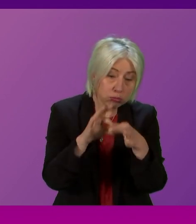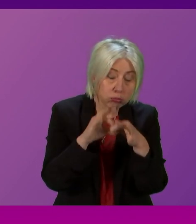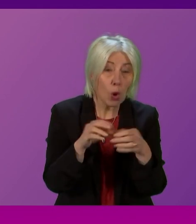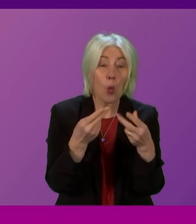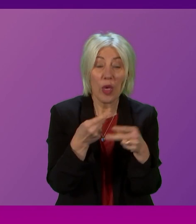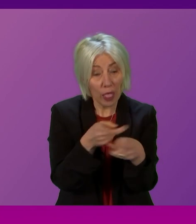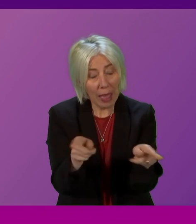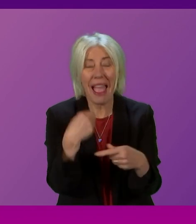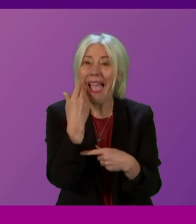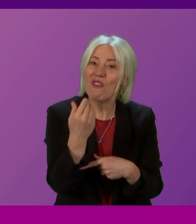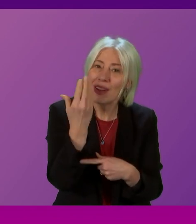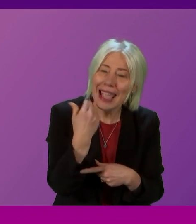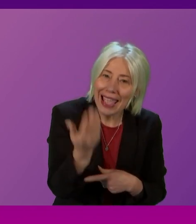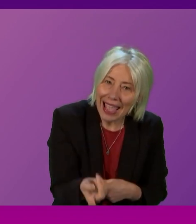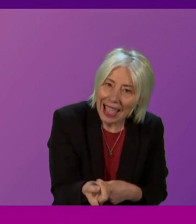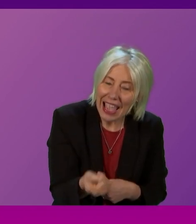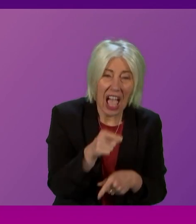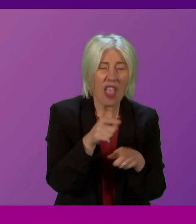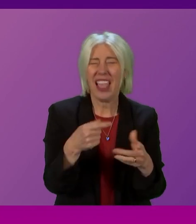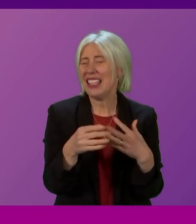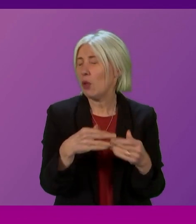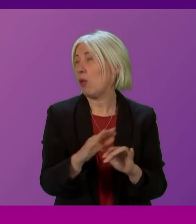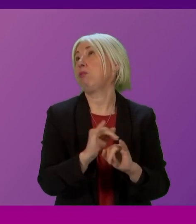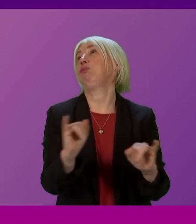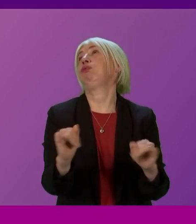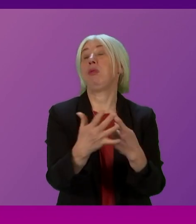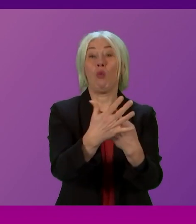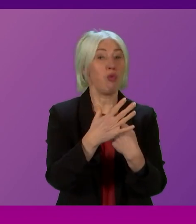They are dealing with unprecedented pressures right now.